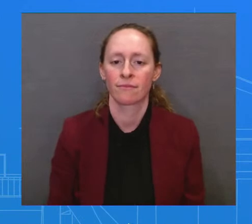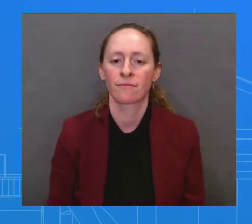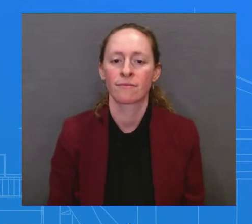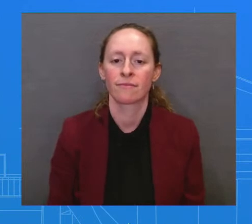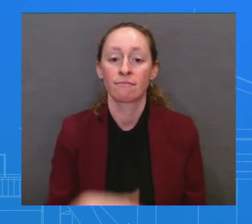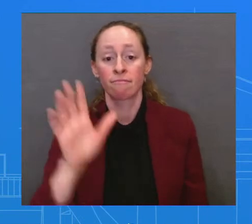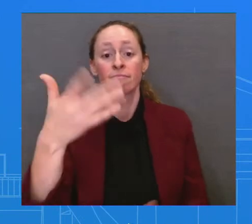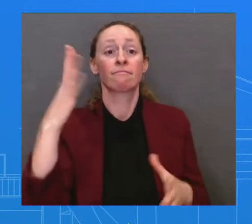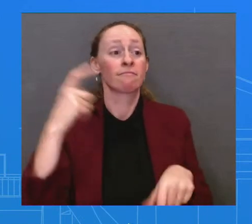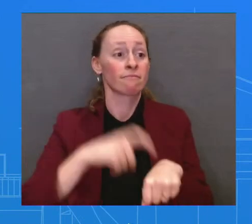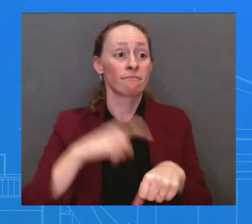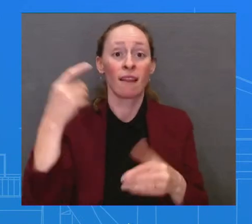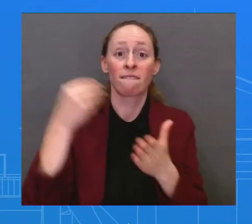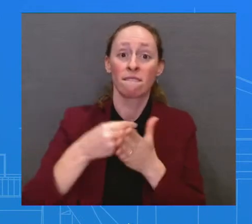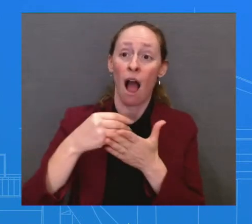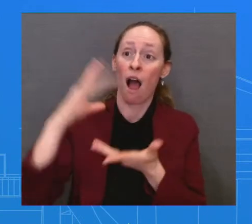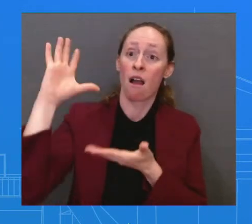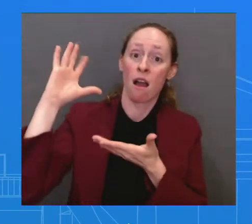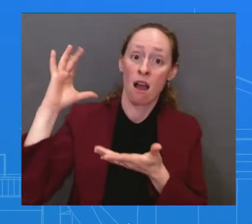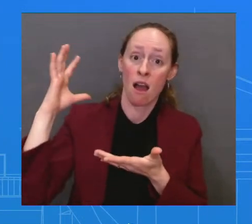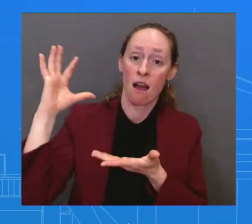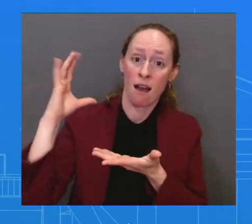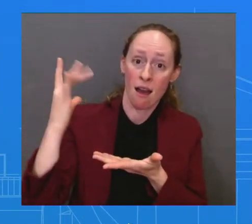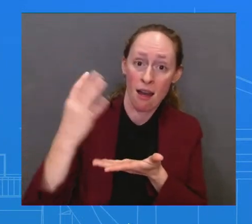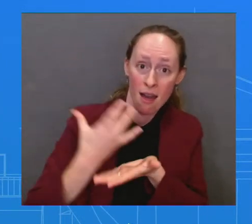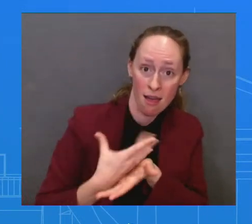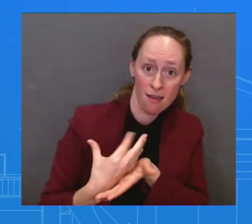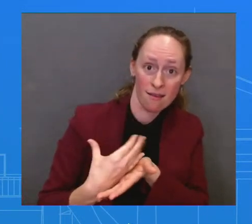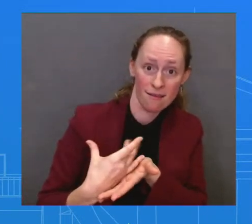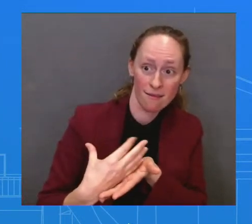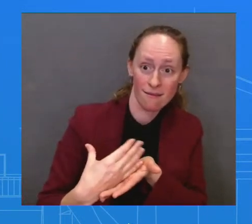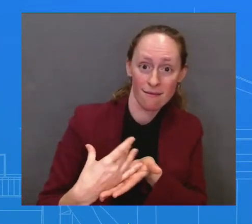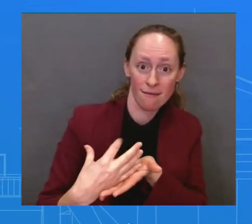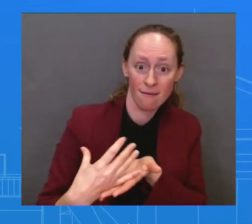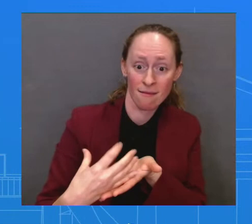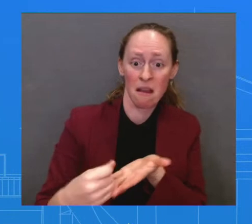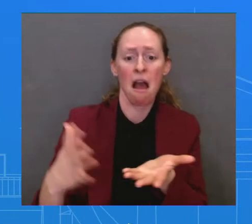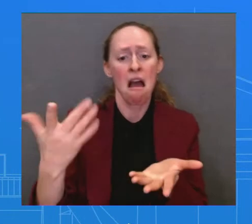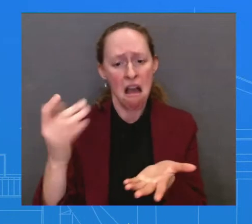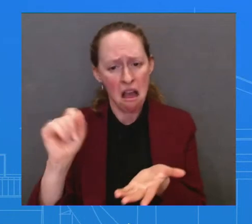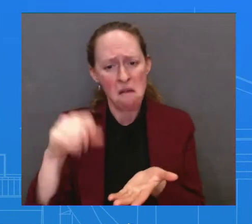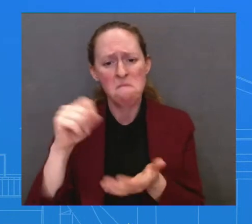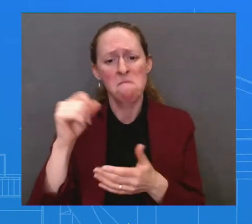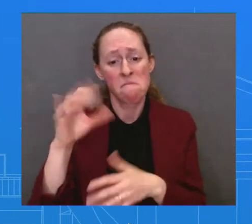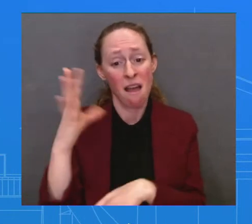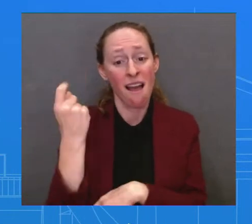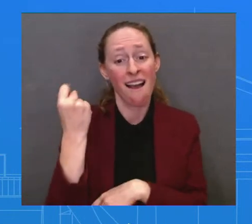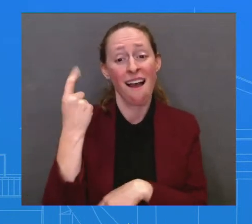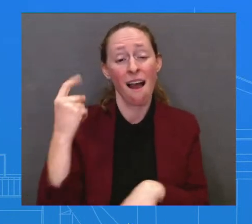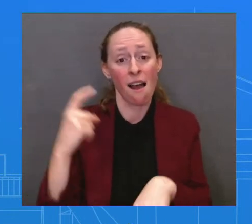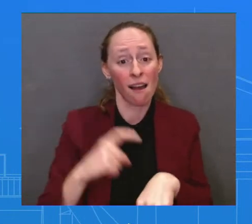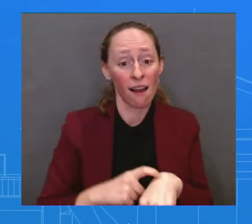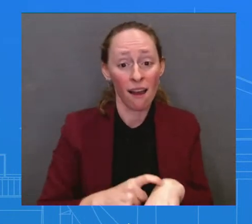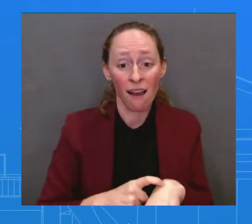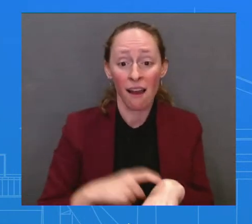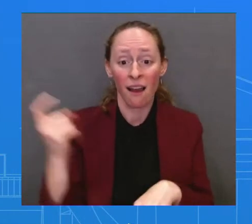or run out at the end of the fiscal year, there would be a break if we do not get the funding starting October 1st.